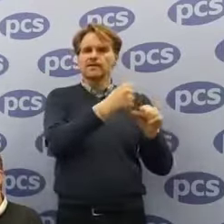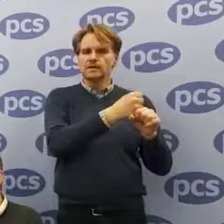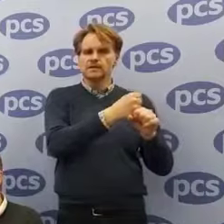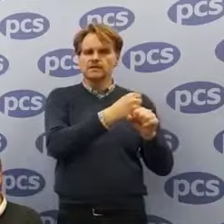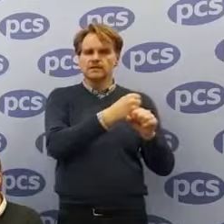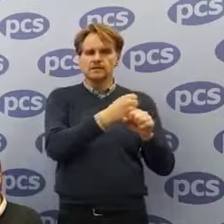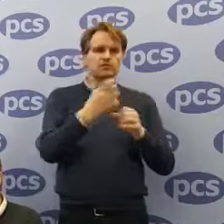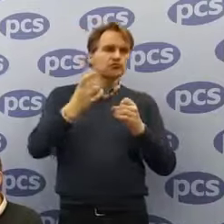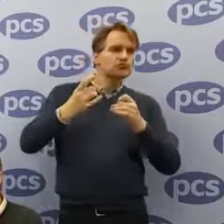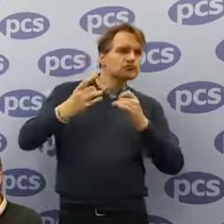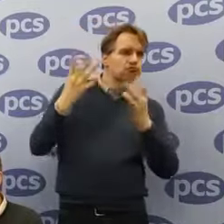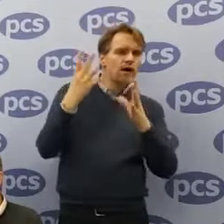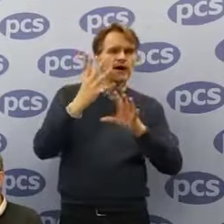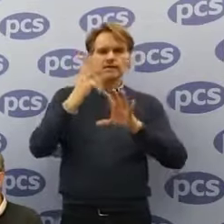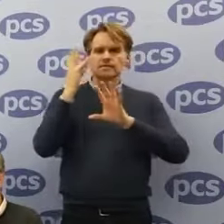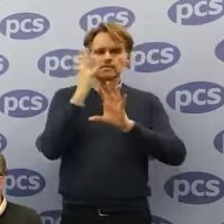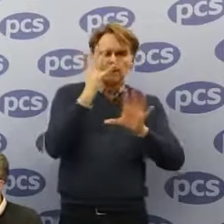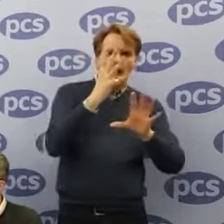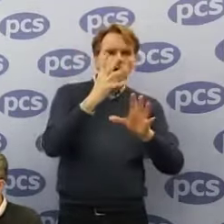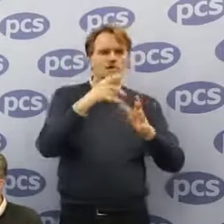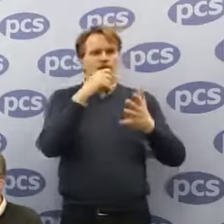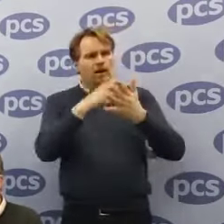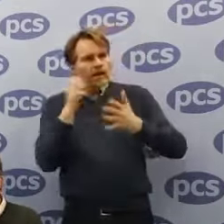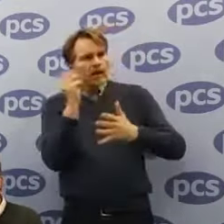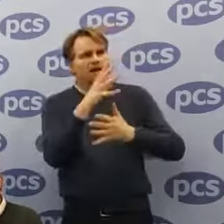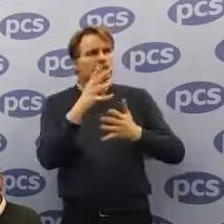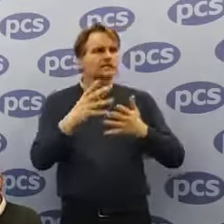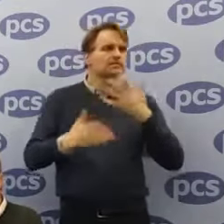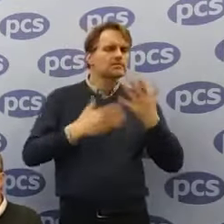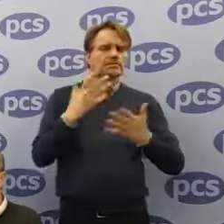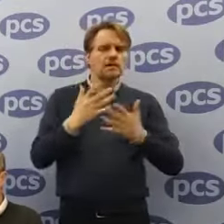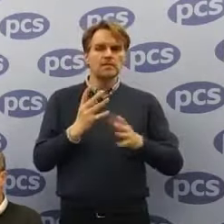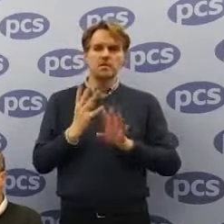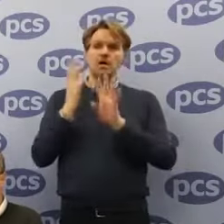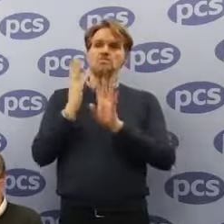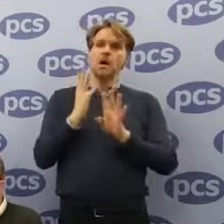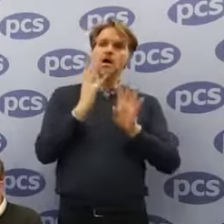as has been shown in the past, marches on their own are not enough. Marches are